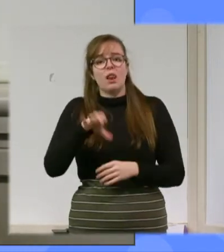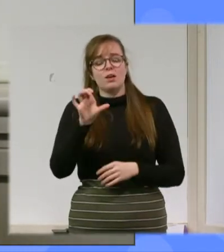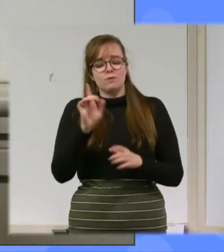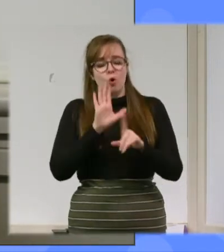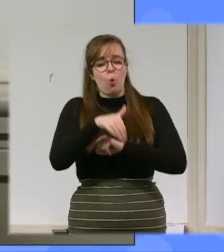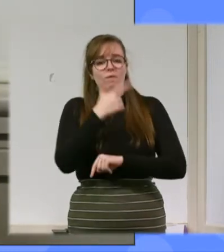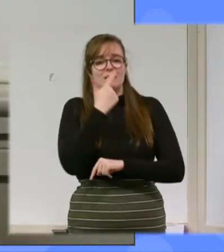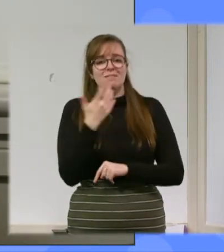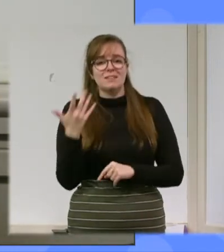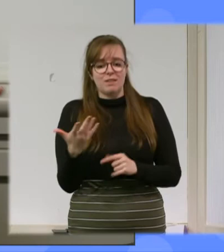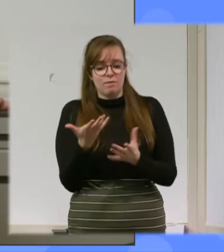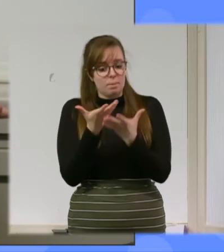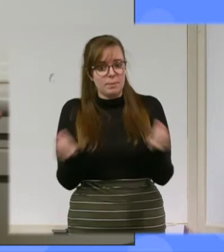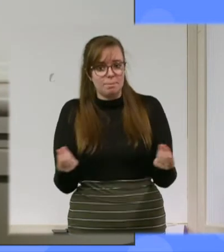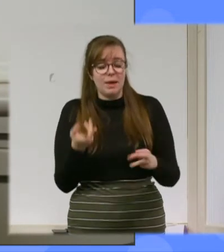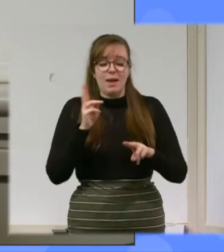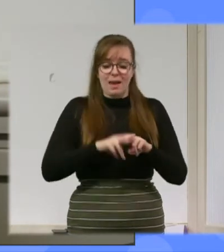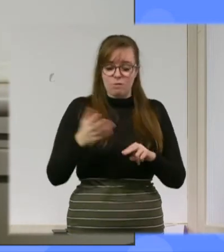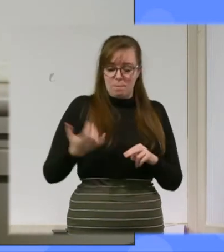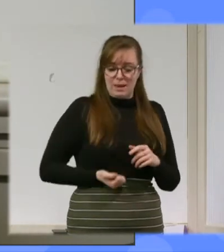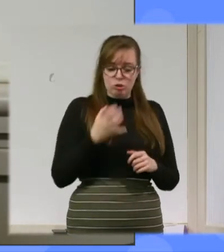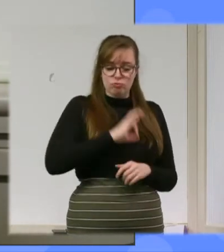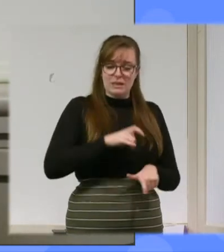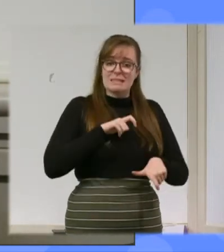withdrawn if you're on patient credit you'll still get it a lot of pensioners